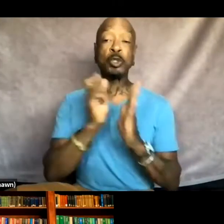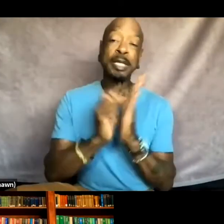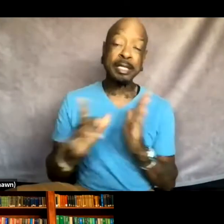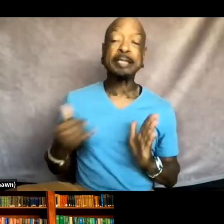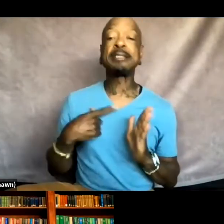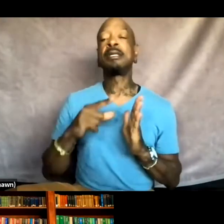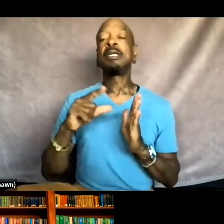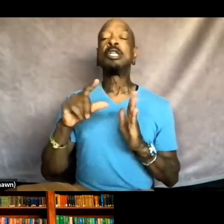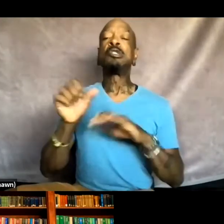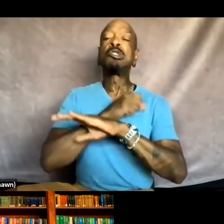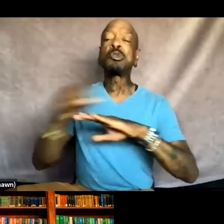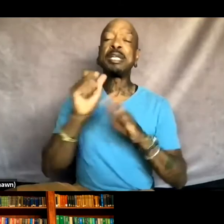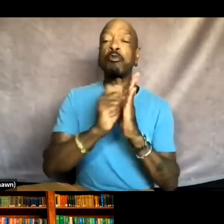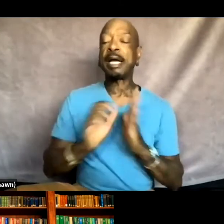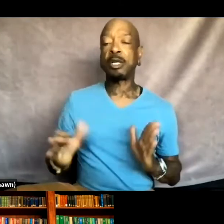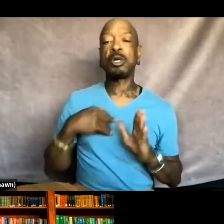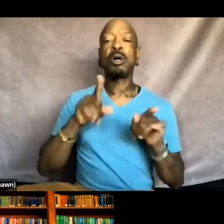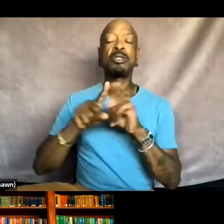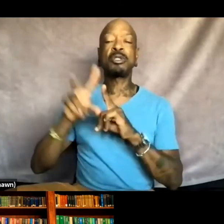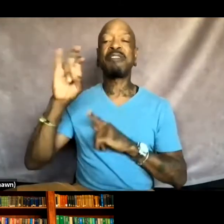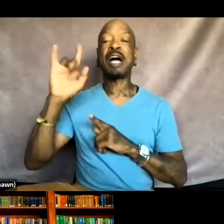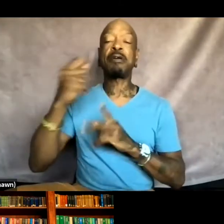she's the creator of the viral social media hashtag disabled and cute.